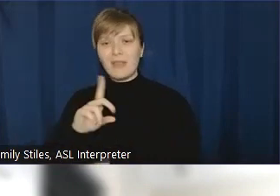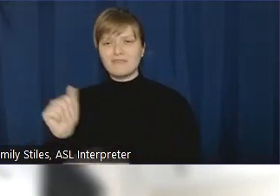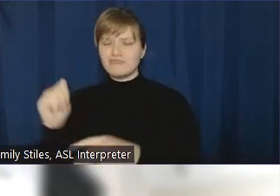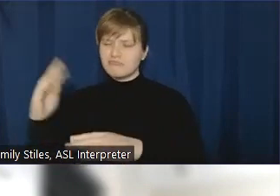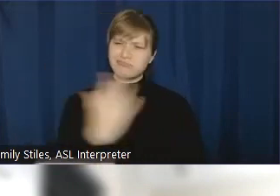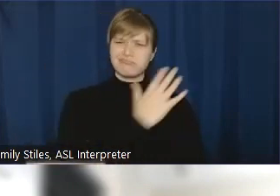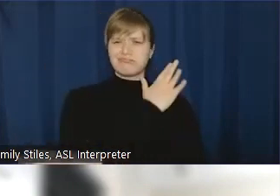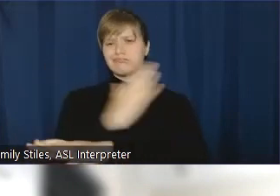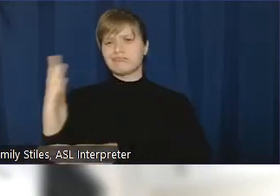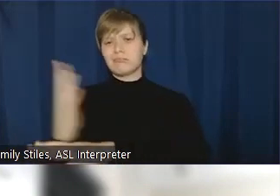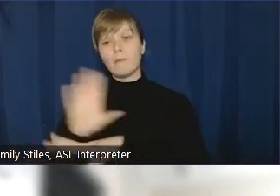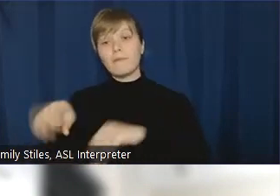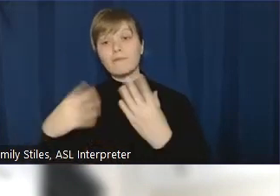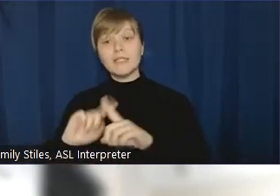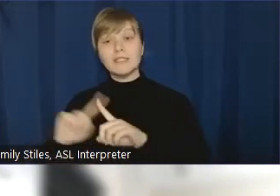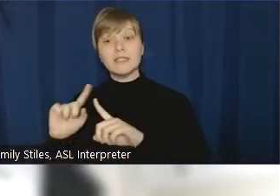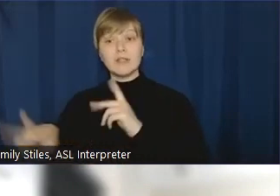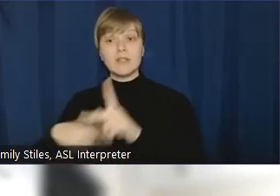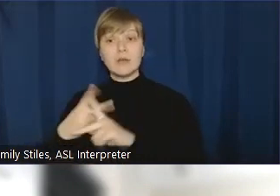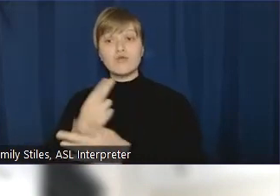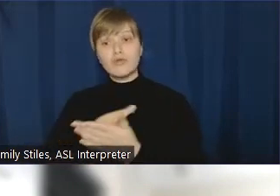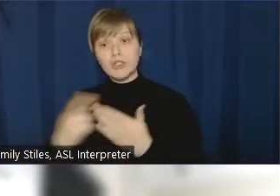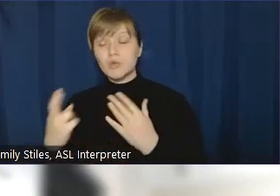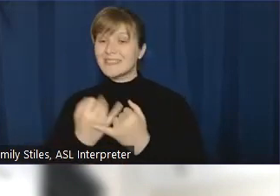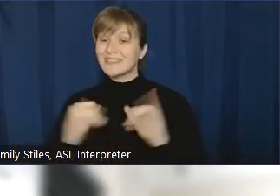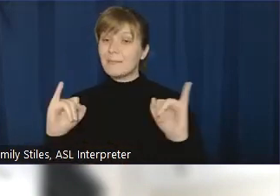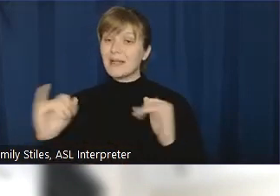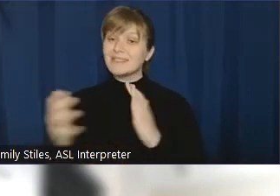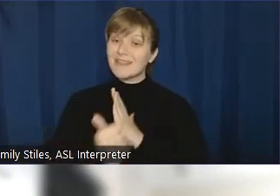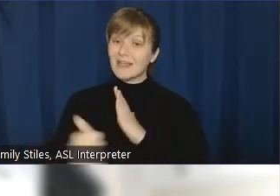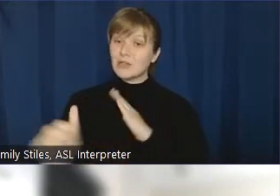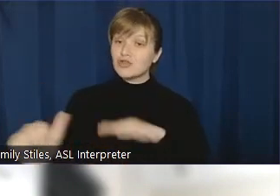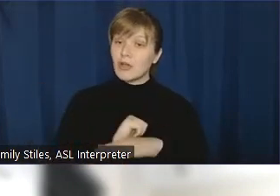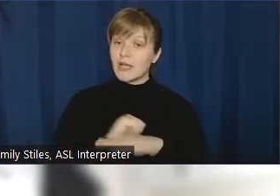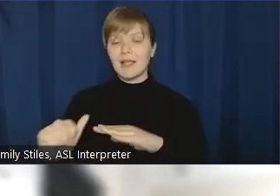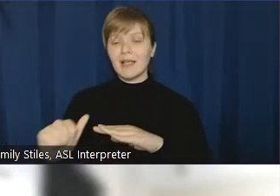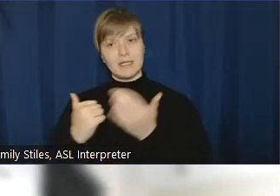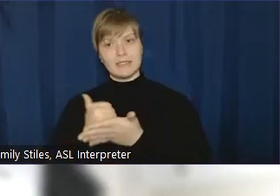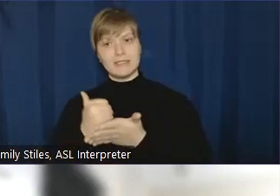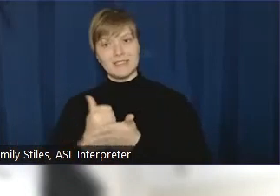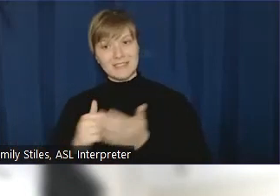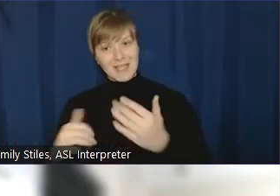independent living skills training, assisting youth who left high school, and helping move